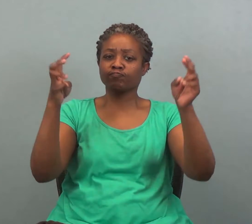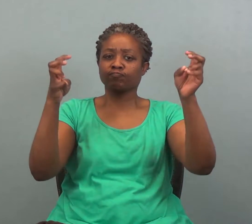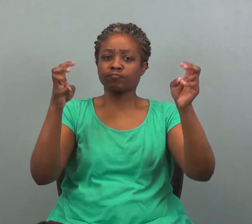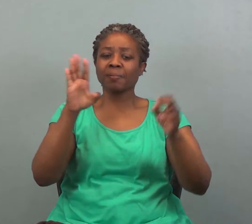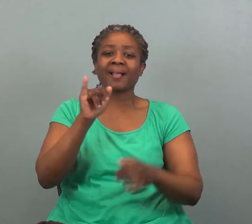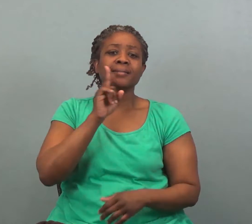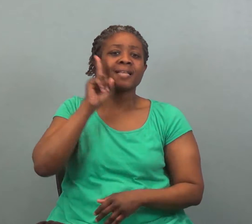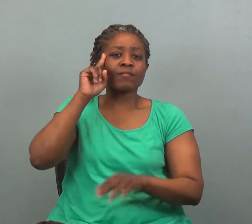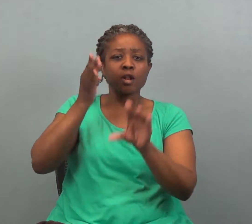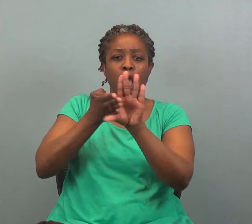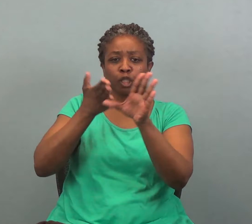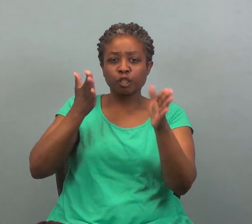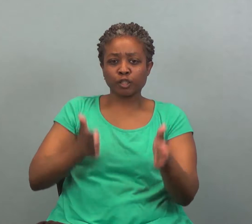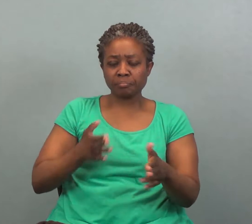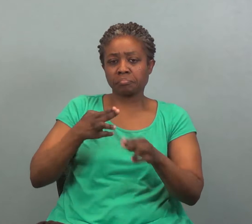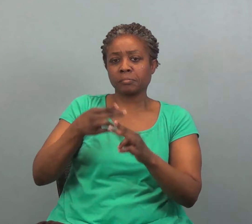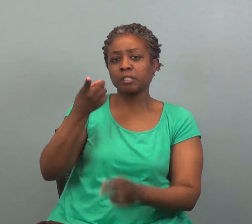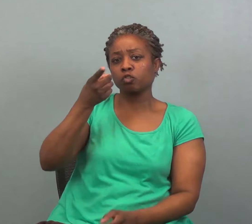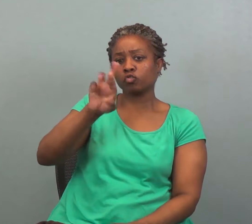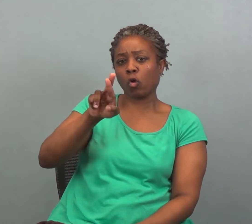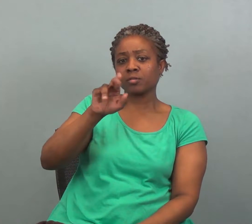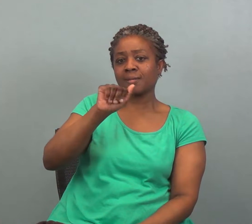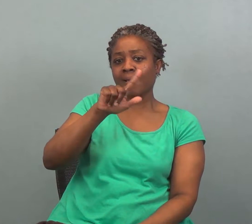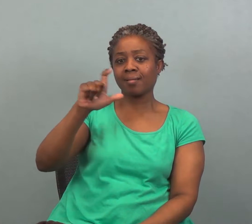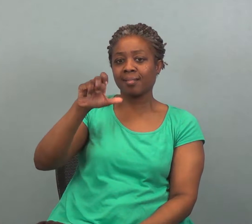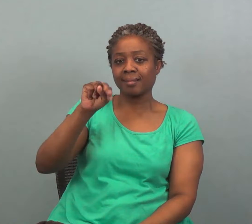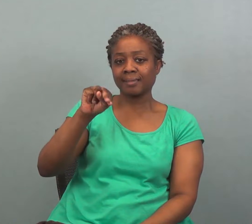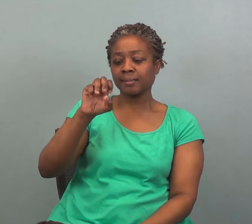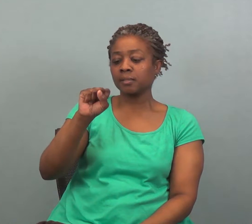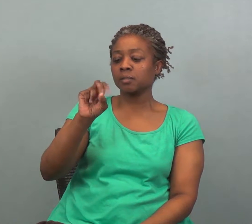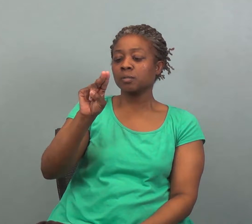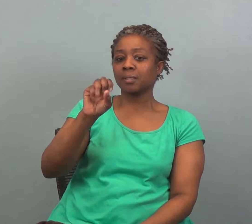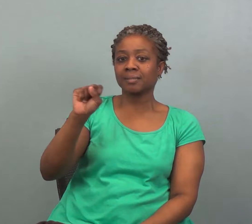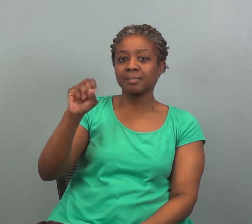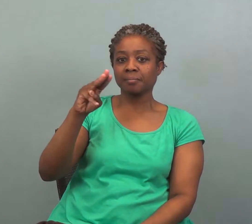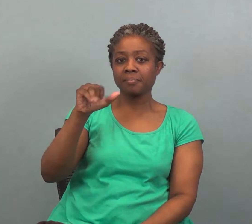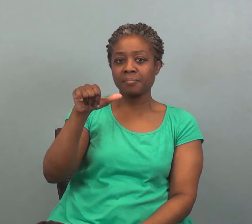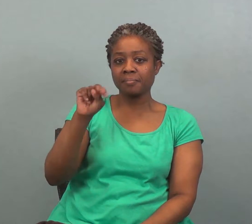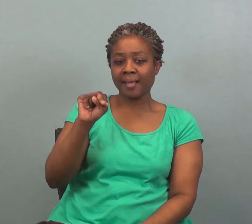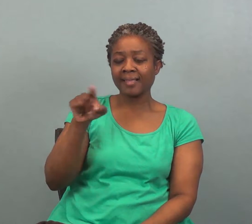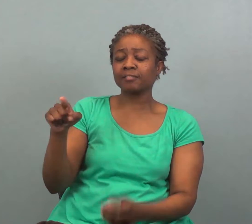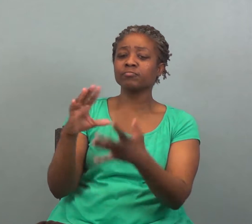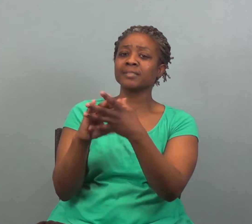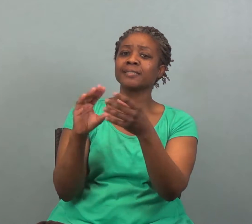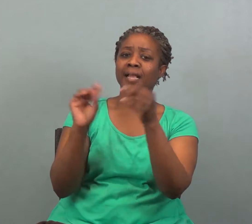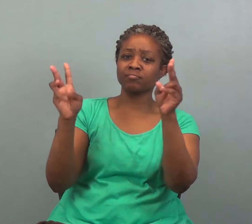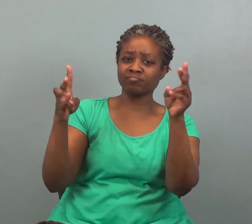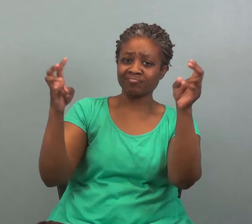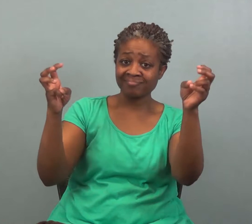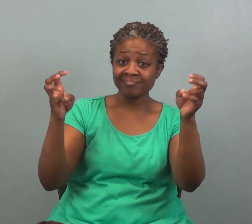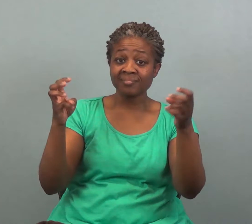Dr. Allen Sussman, a Deaf psychologist, has said